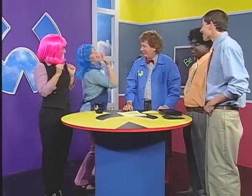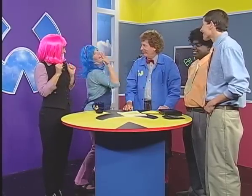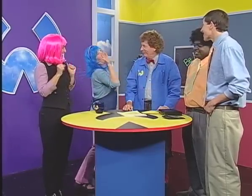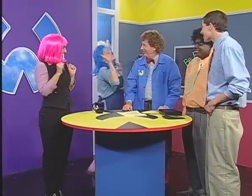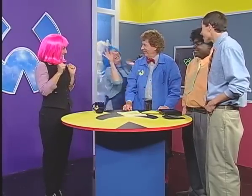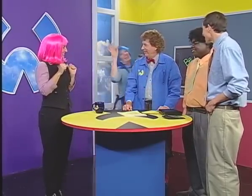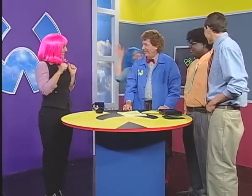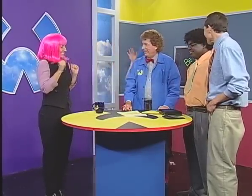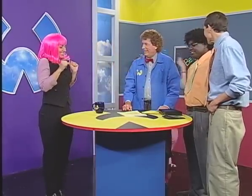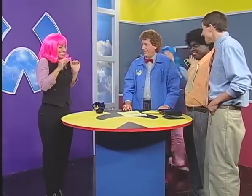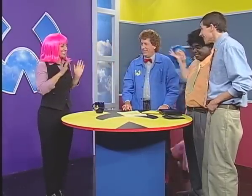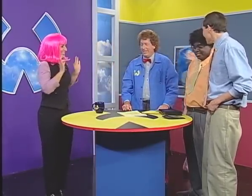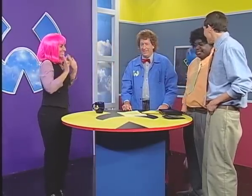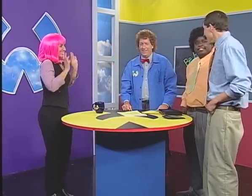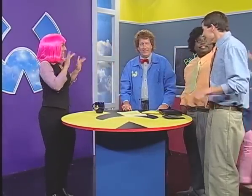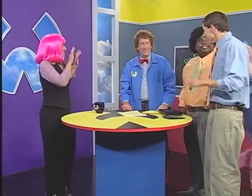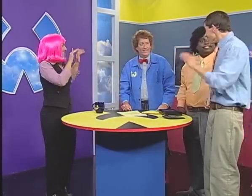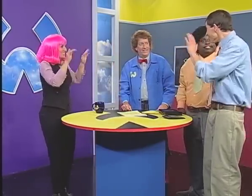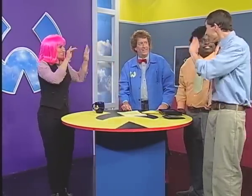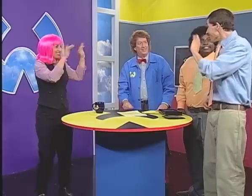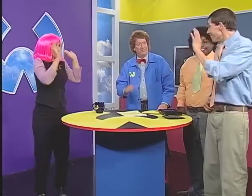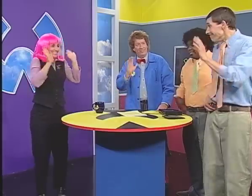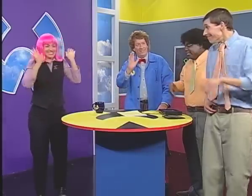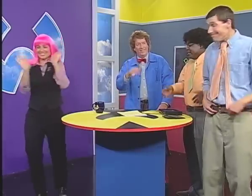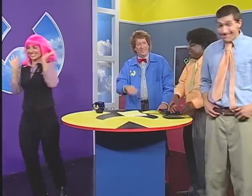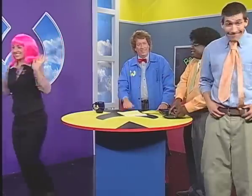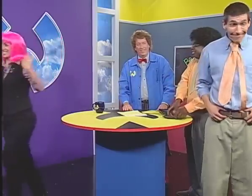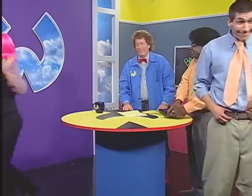BYE-BYE.